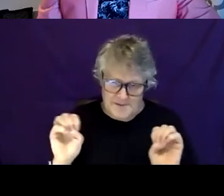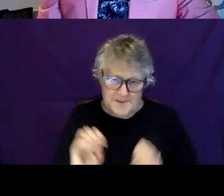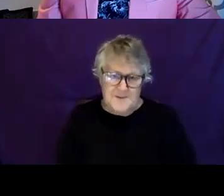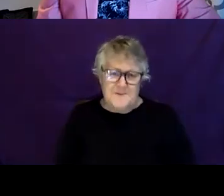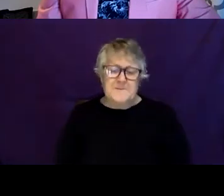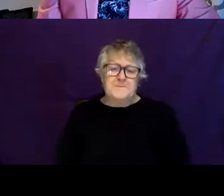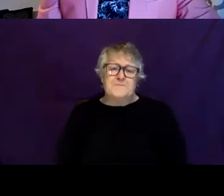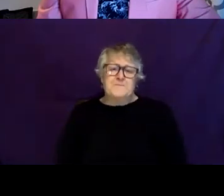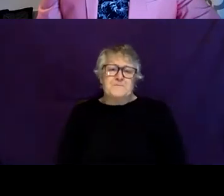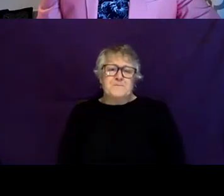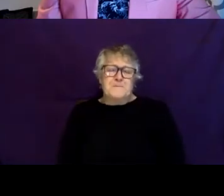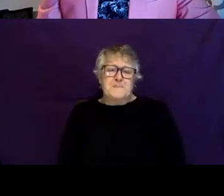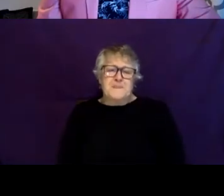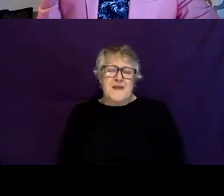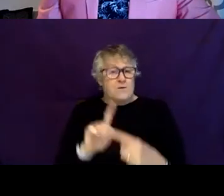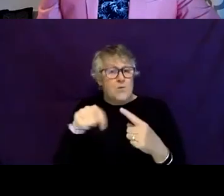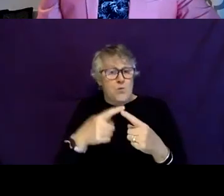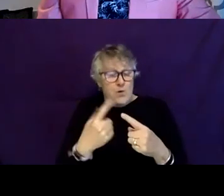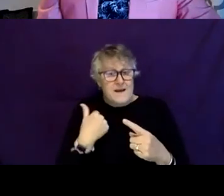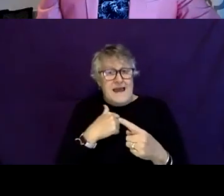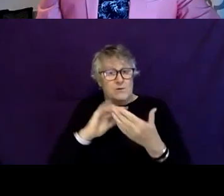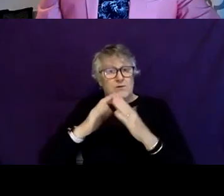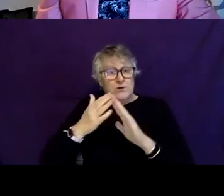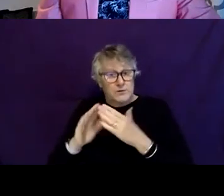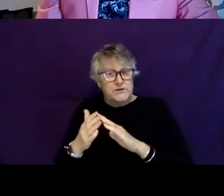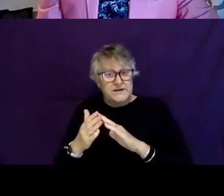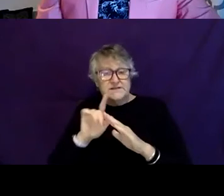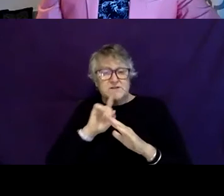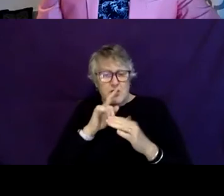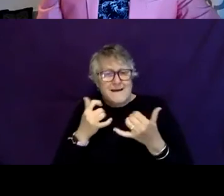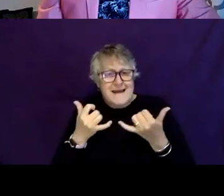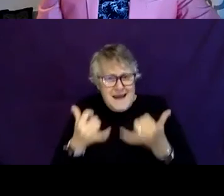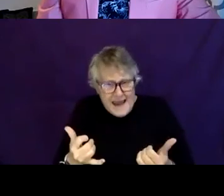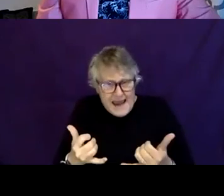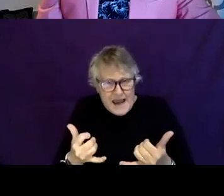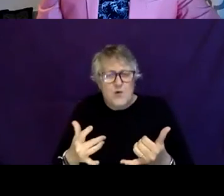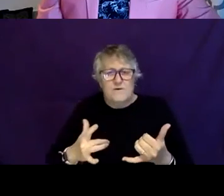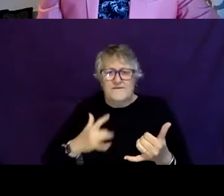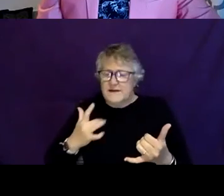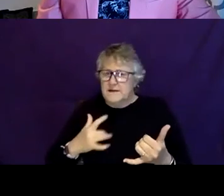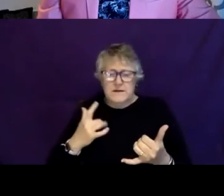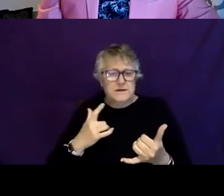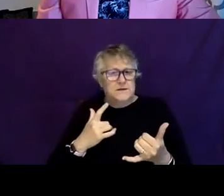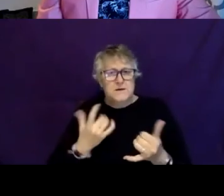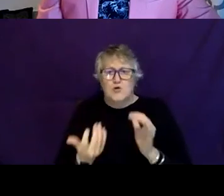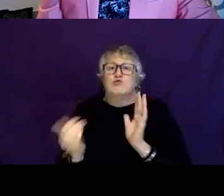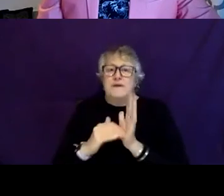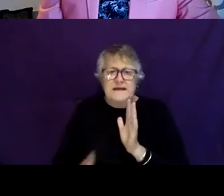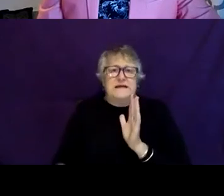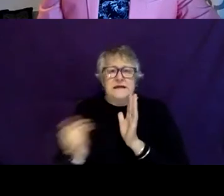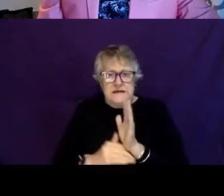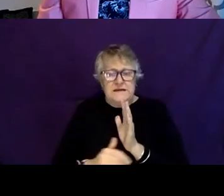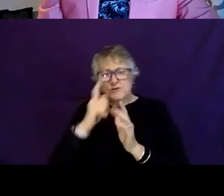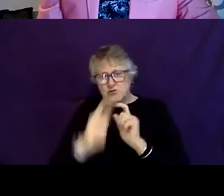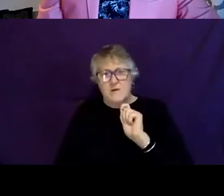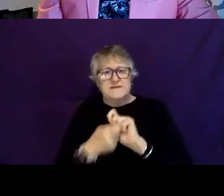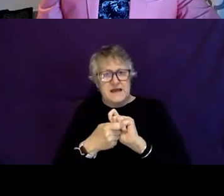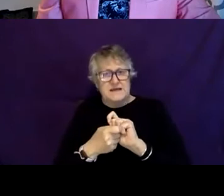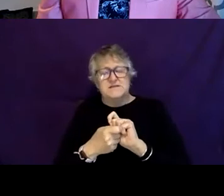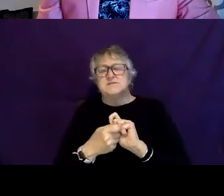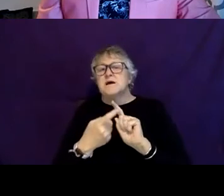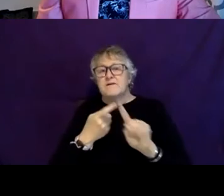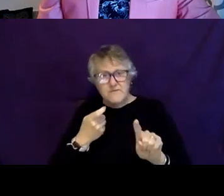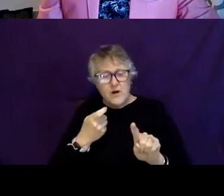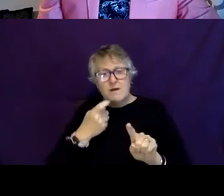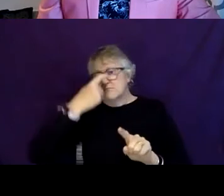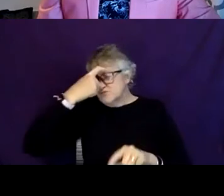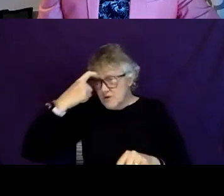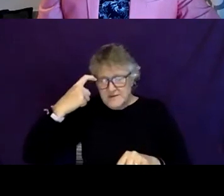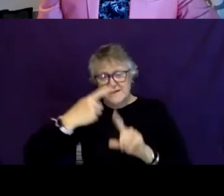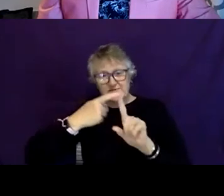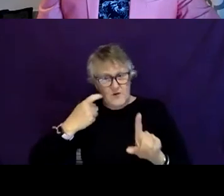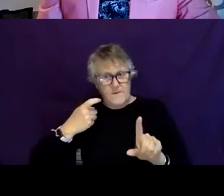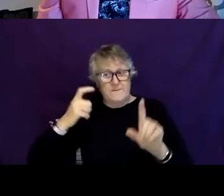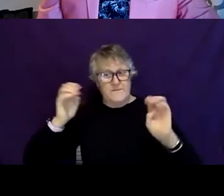When, when our communities are triggered, and retraumatized from a crisis, the time to respond is is now.